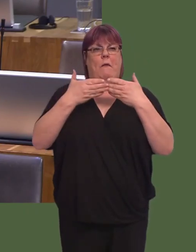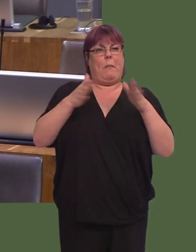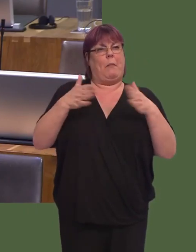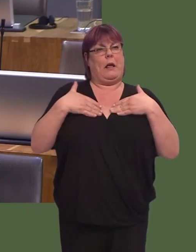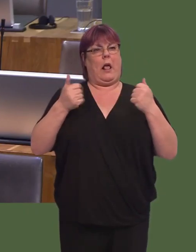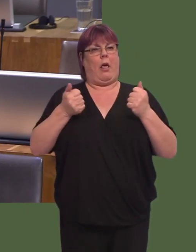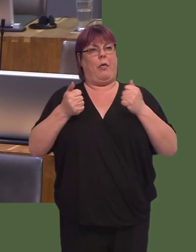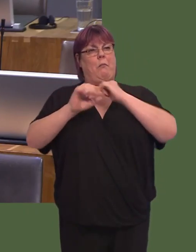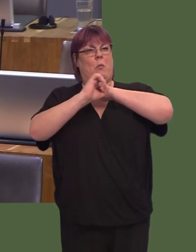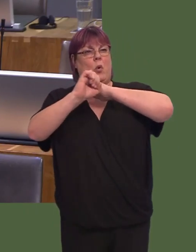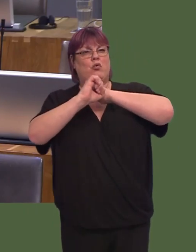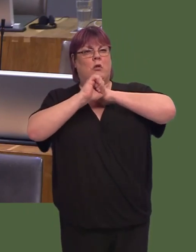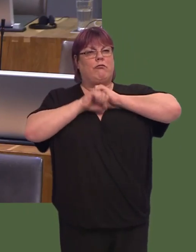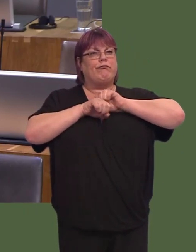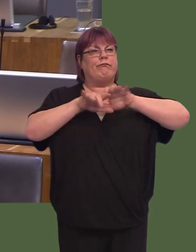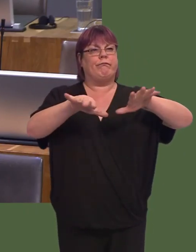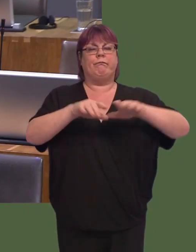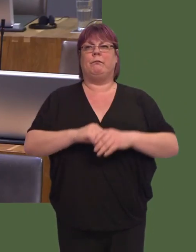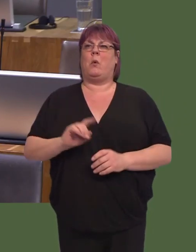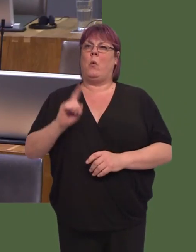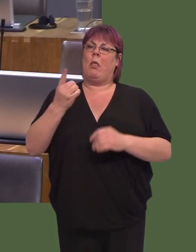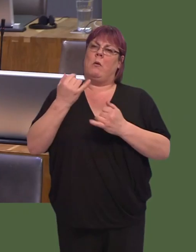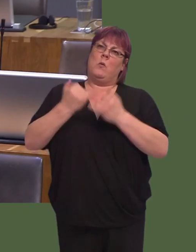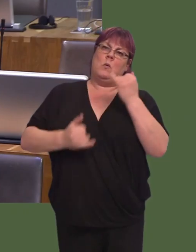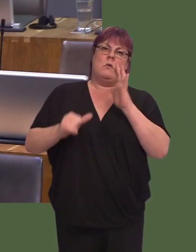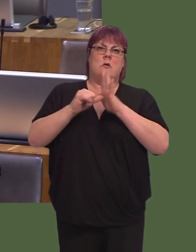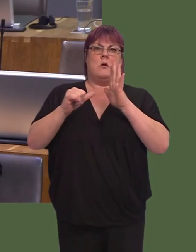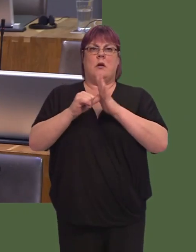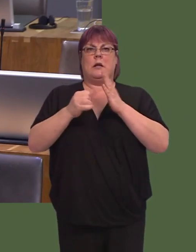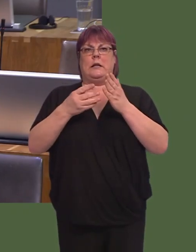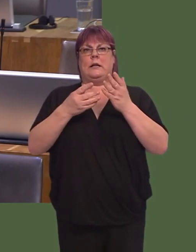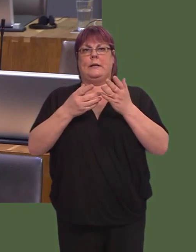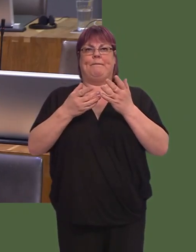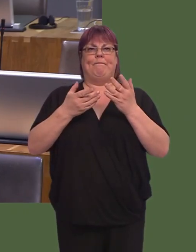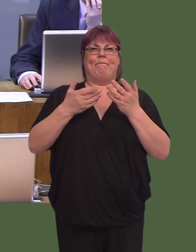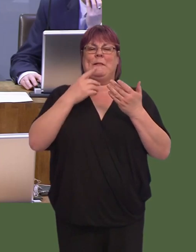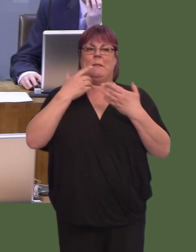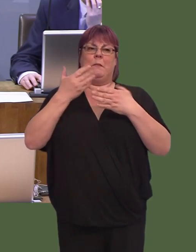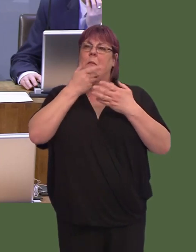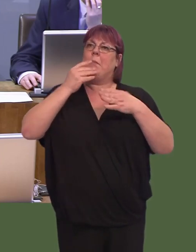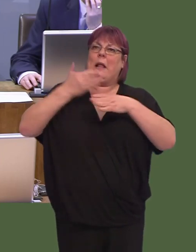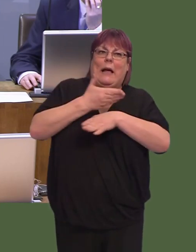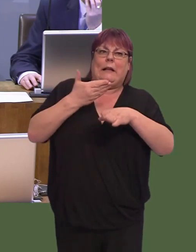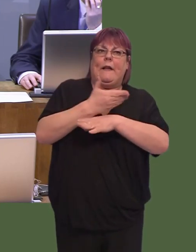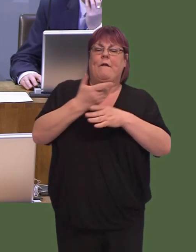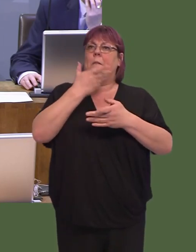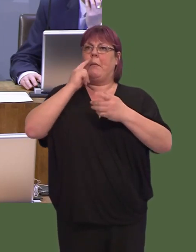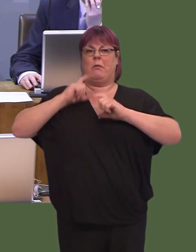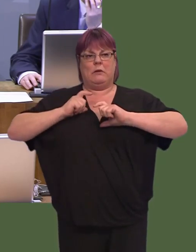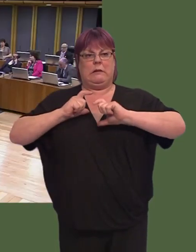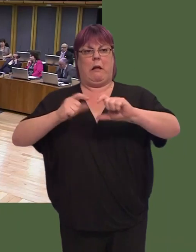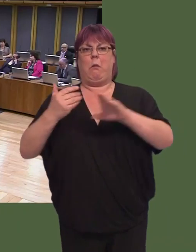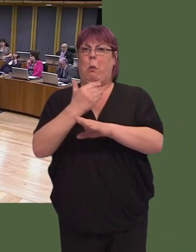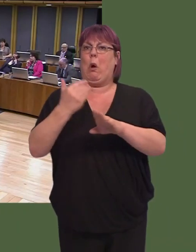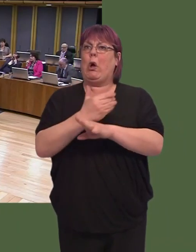Because, of course, one of the big issues is about economic inactivity and making sure that people who are in work stay in work, and are able to be supported there.